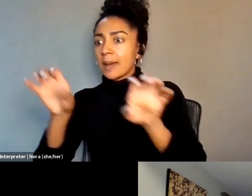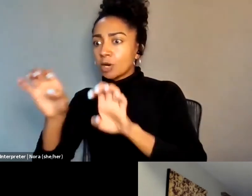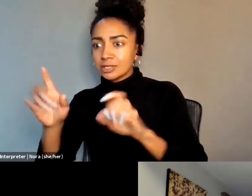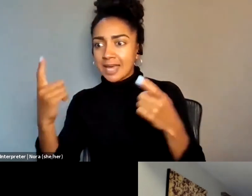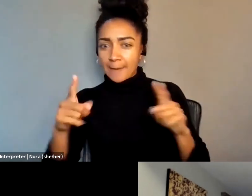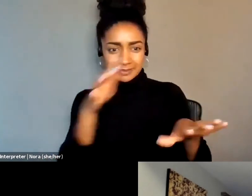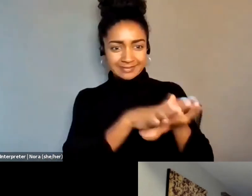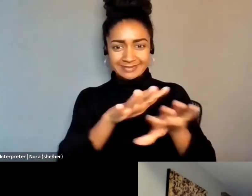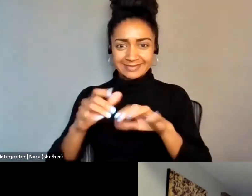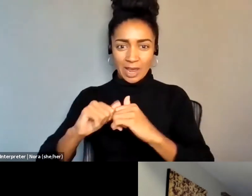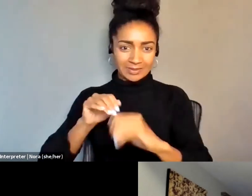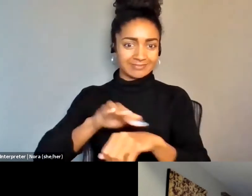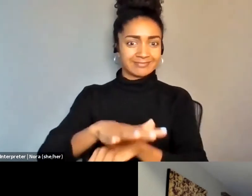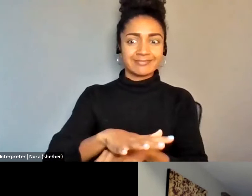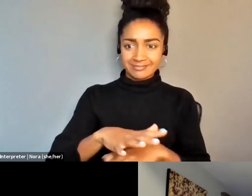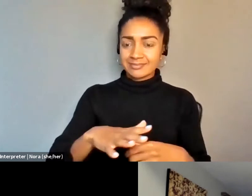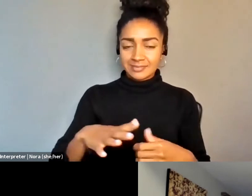today. I was particularly appreciative of the importance of local leadership and activists as well as fully leveraging local infrastructure in the broadest sense of the